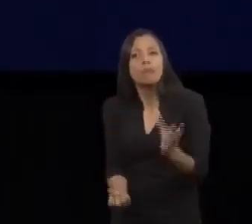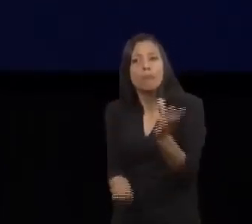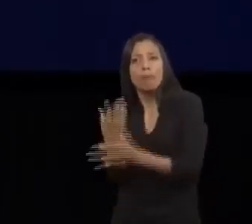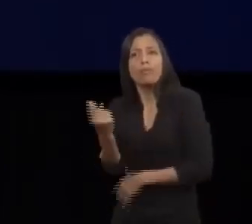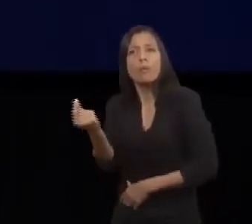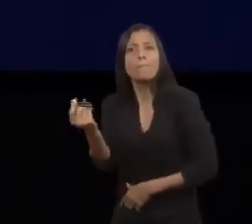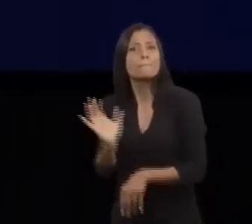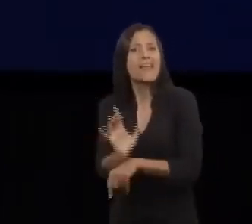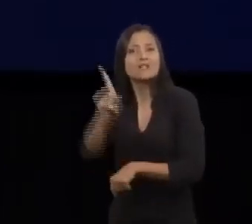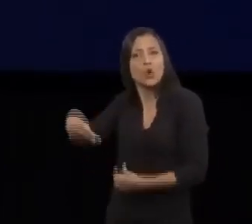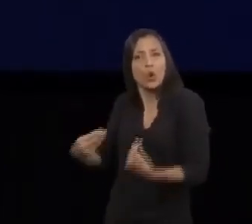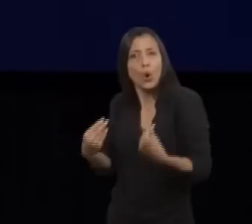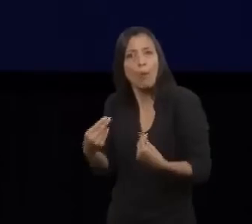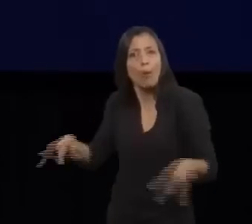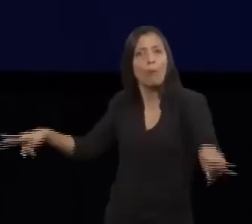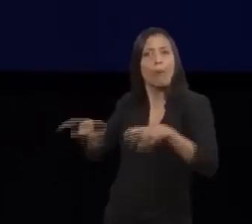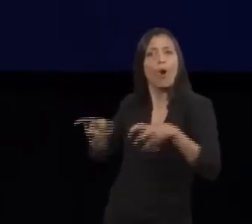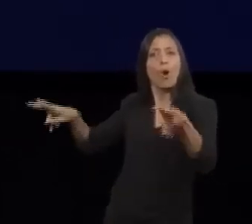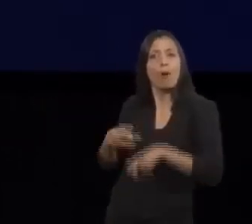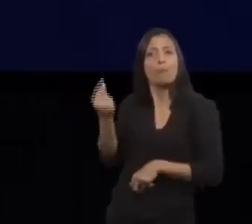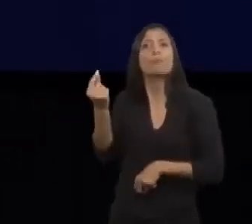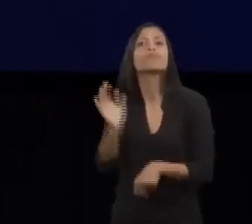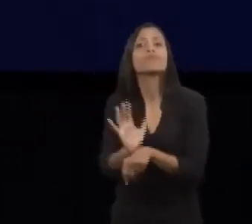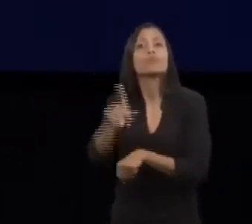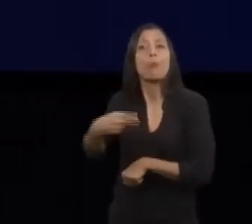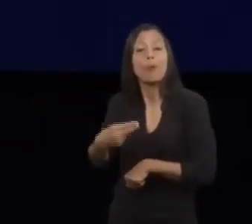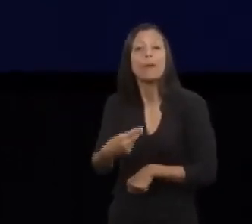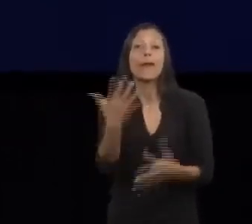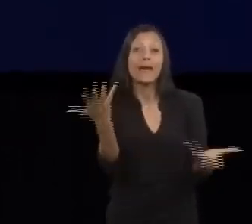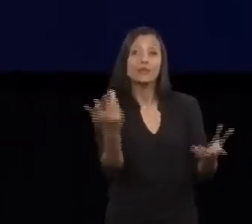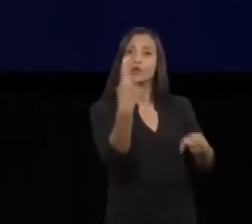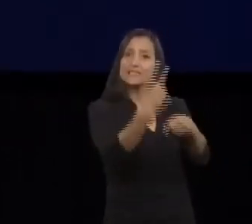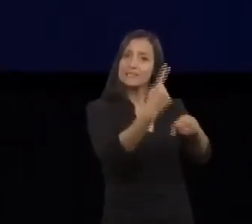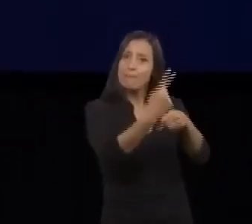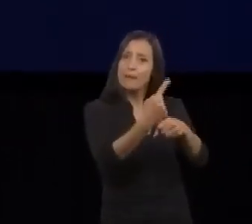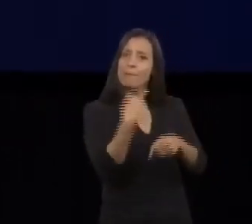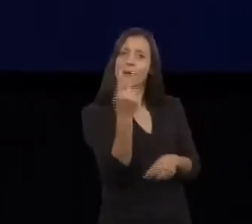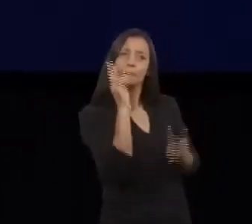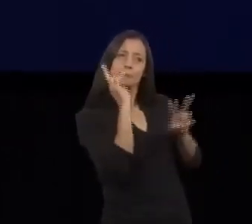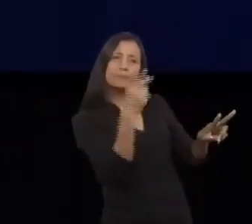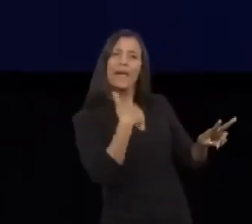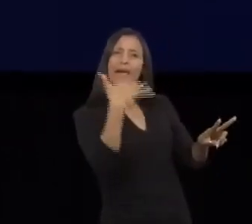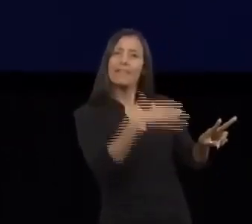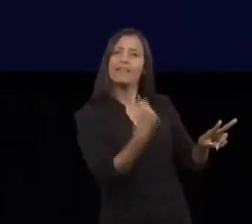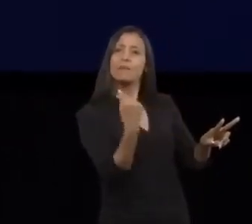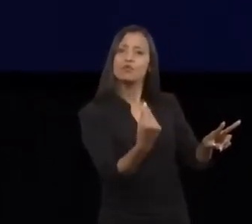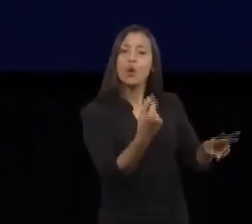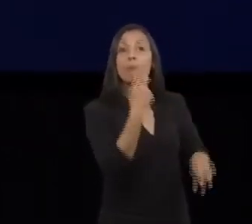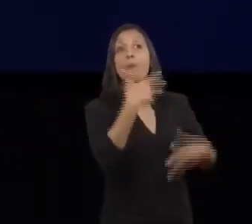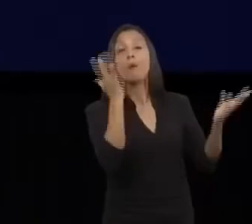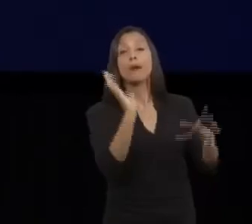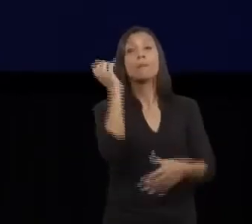Therefore, the first thing to understand is how an economy without money would be.